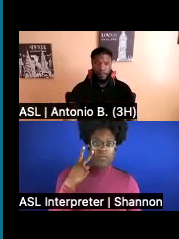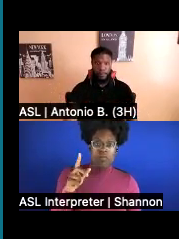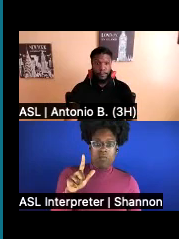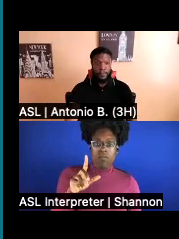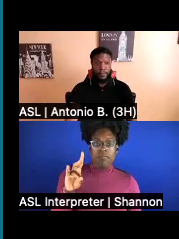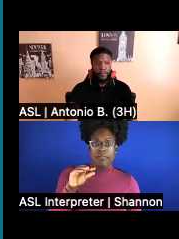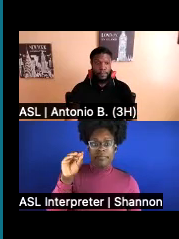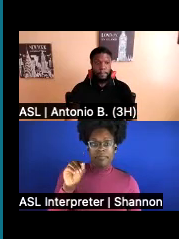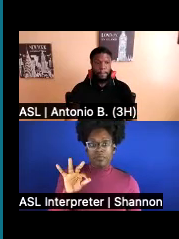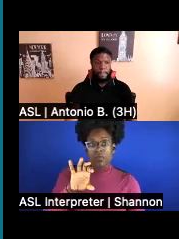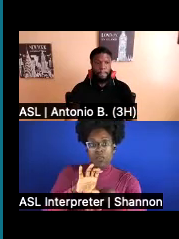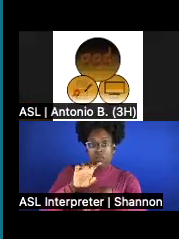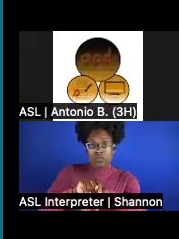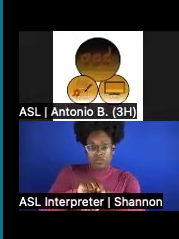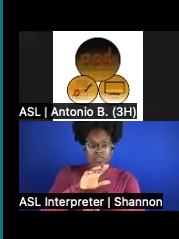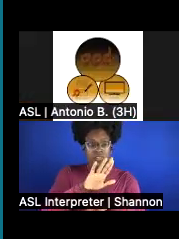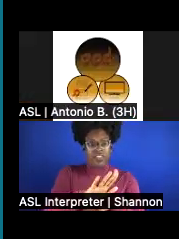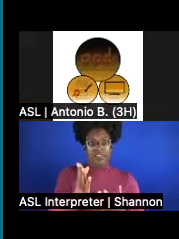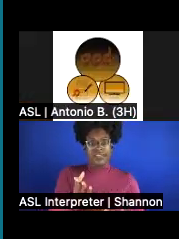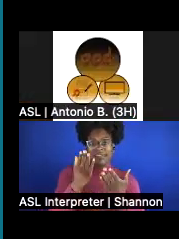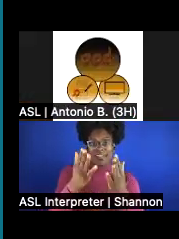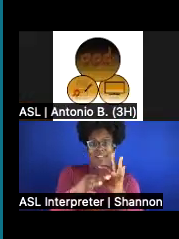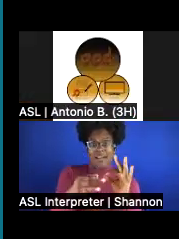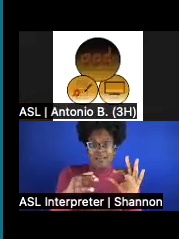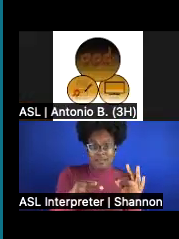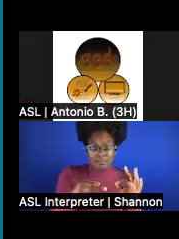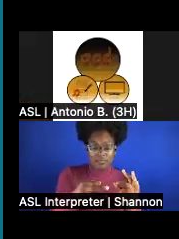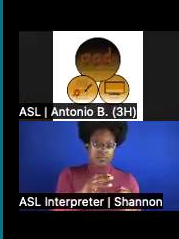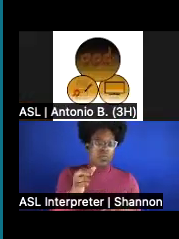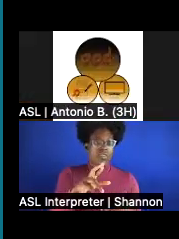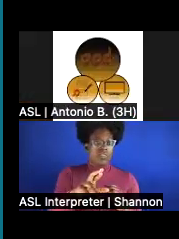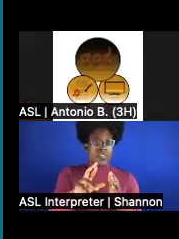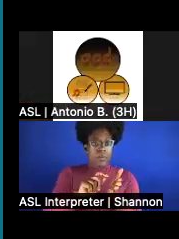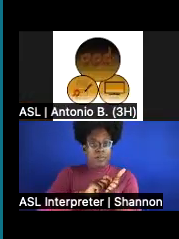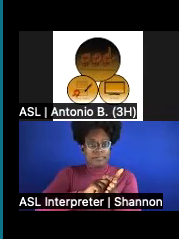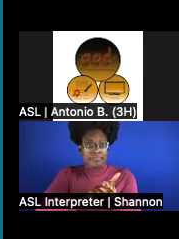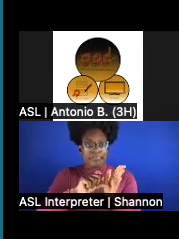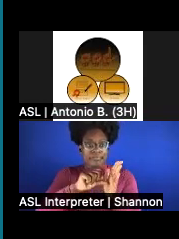comments were highlights, or some form of minimal marking. In contrast,